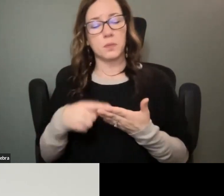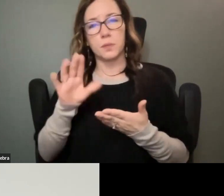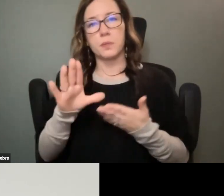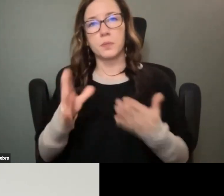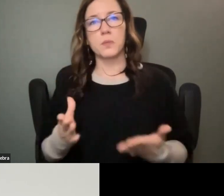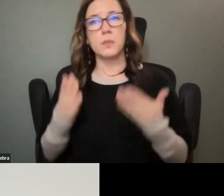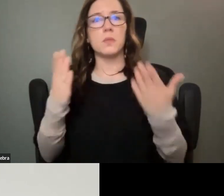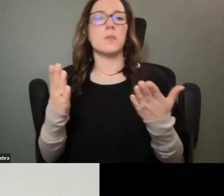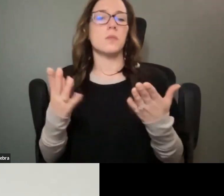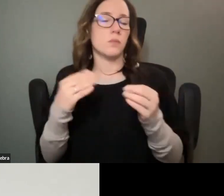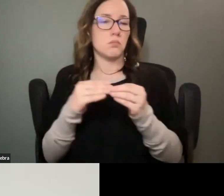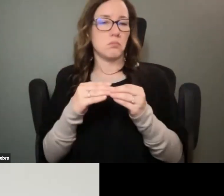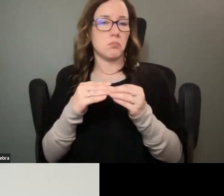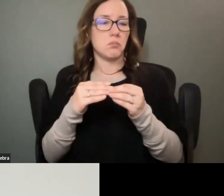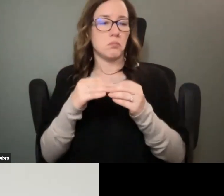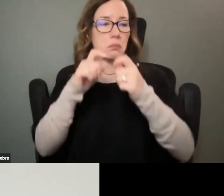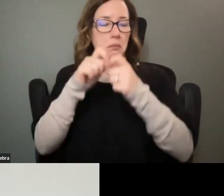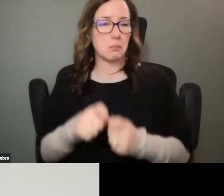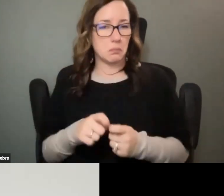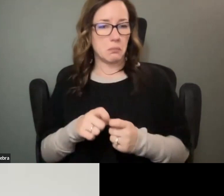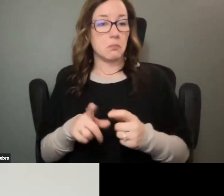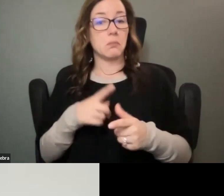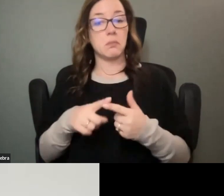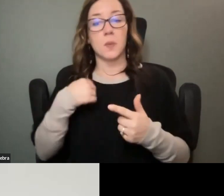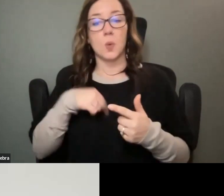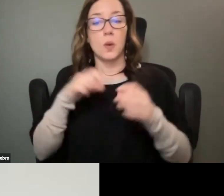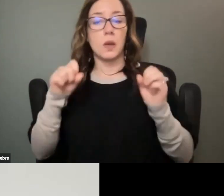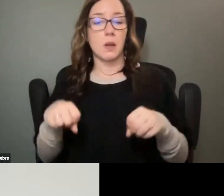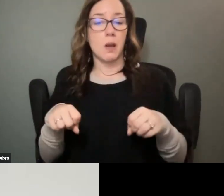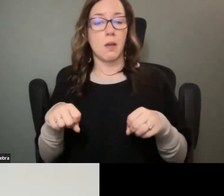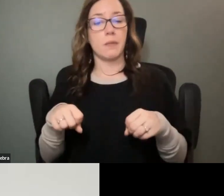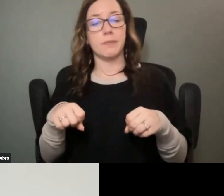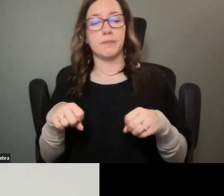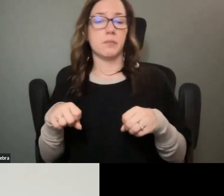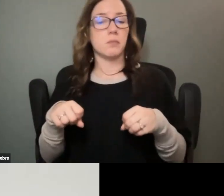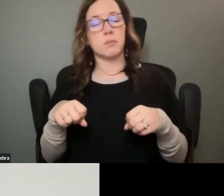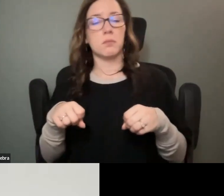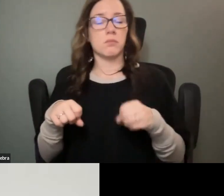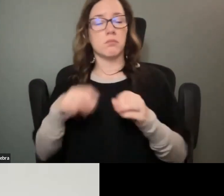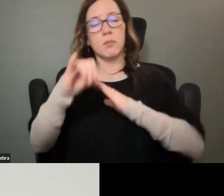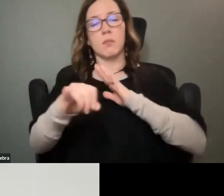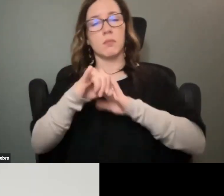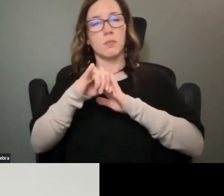more in detail and then we'll be able to